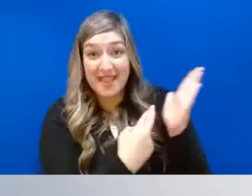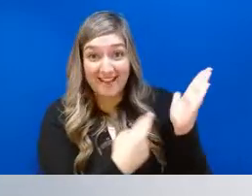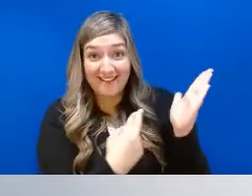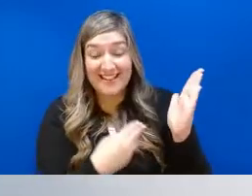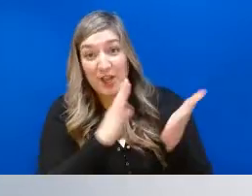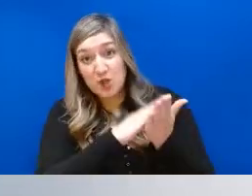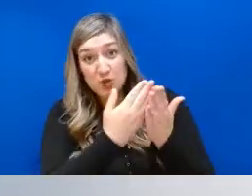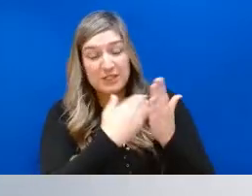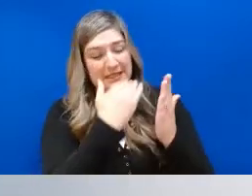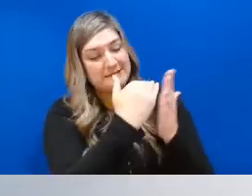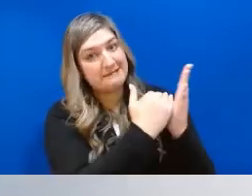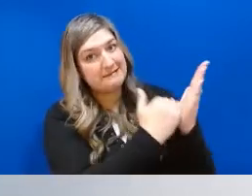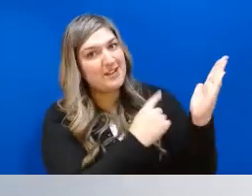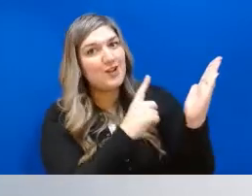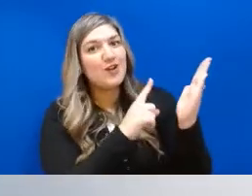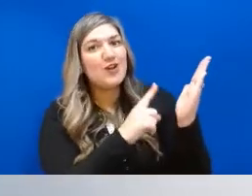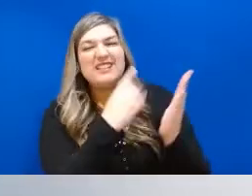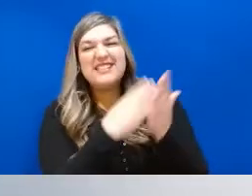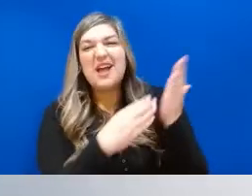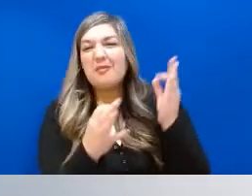They're always going to be essential elements that are present.